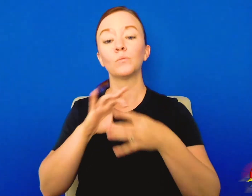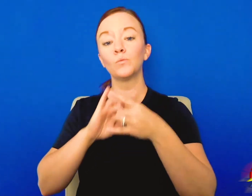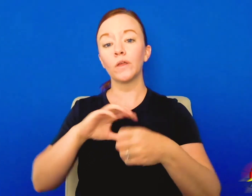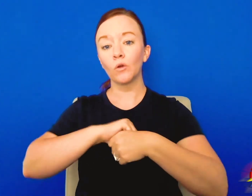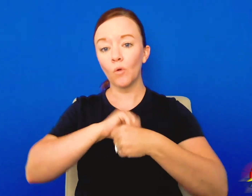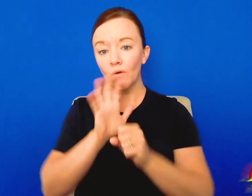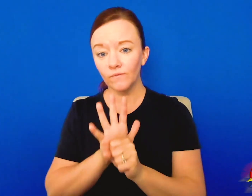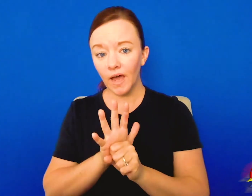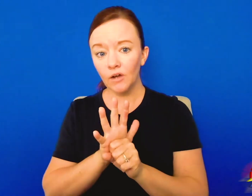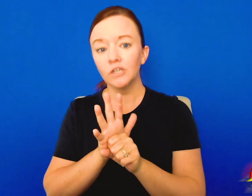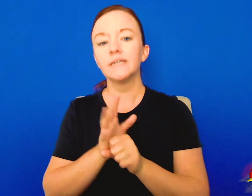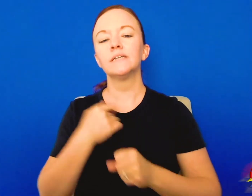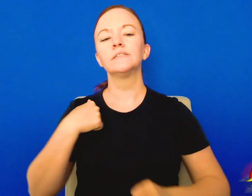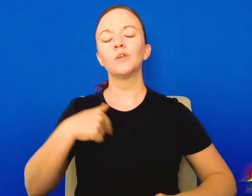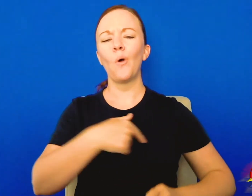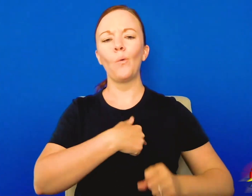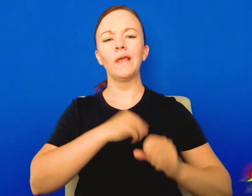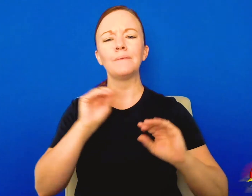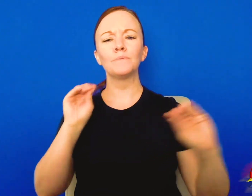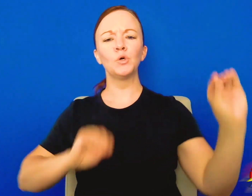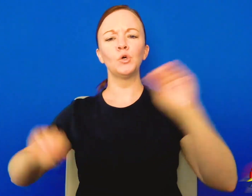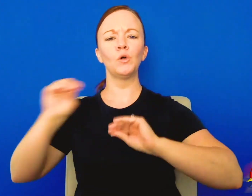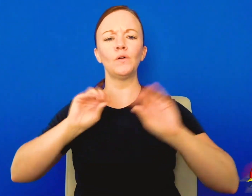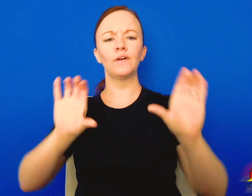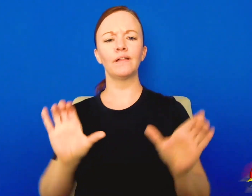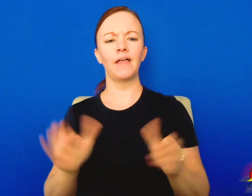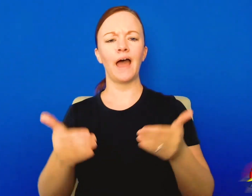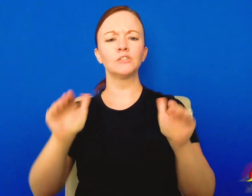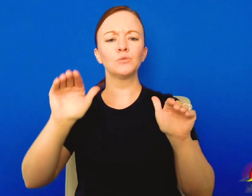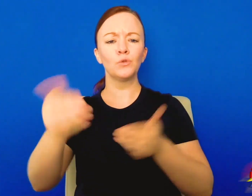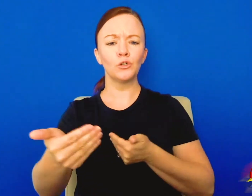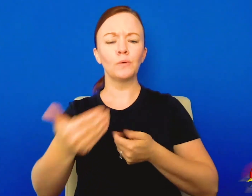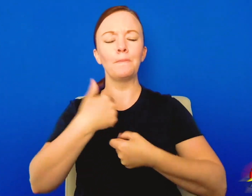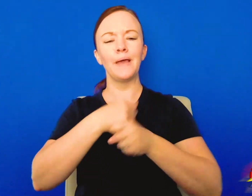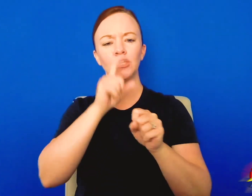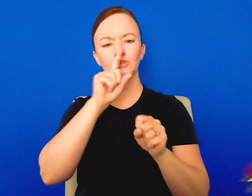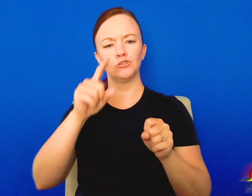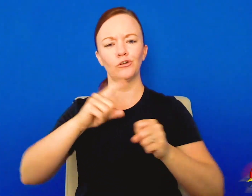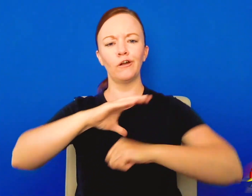IN RESPONSE TO COVID 19 WE HAVE REDESIGNED CLASSROOMS TO ALLOW FOR